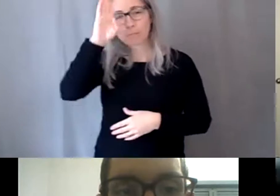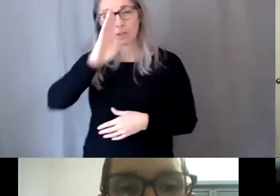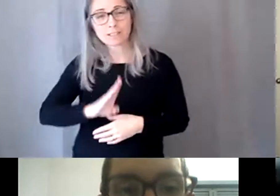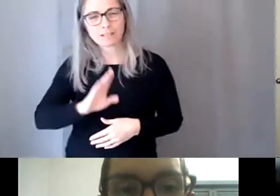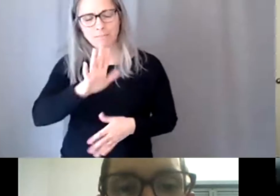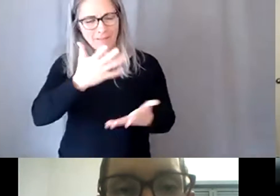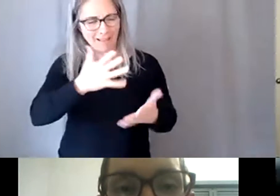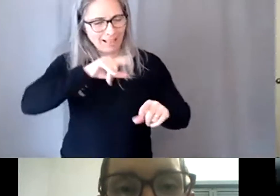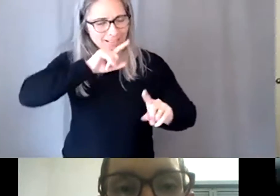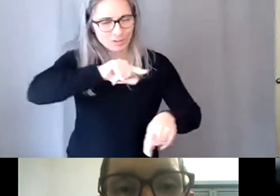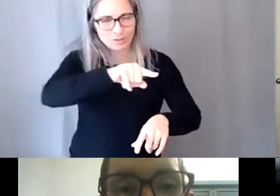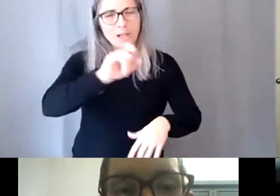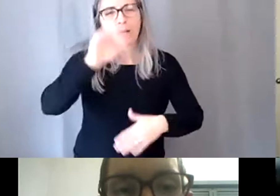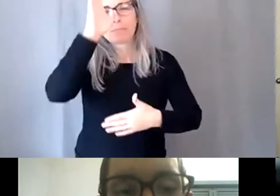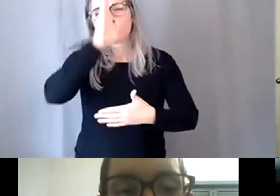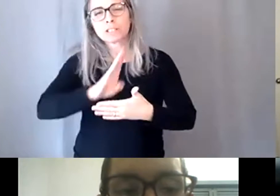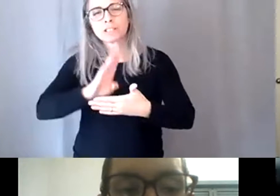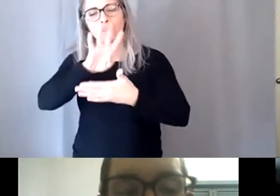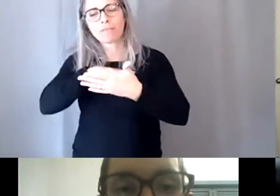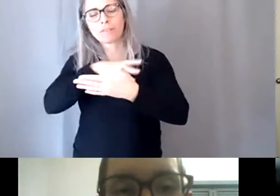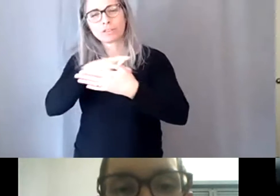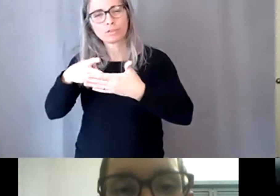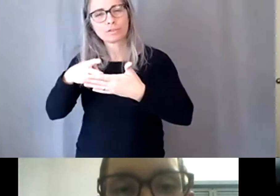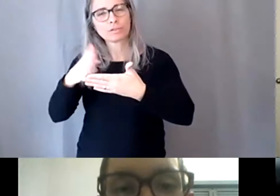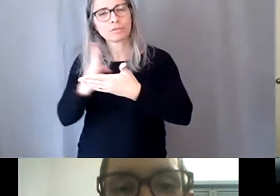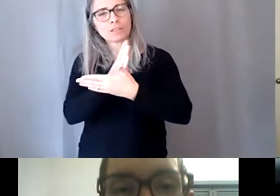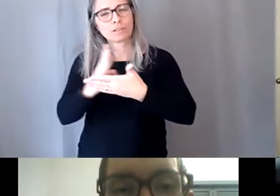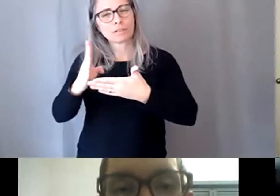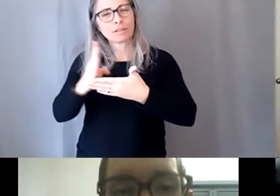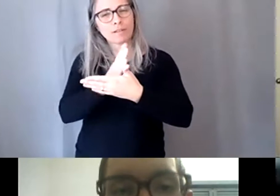of functionality can you talk more about its implication for Brazilian